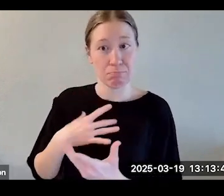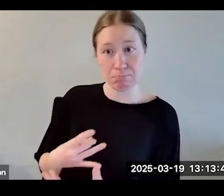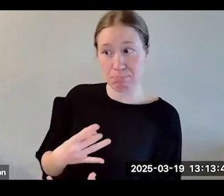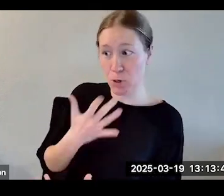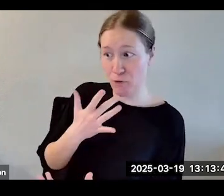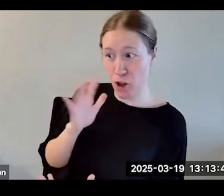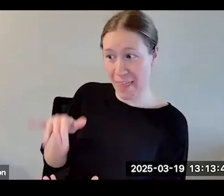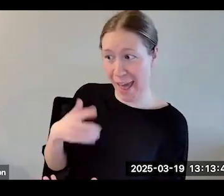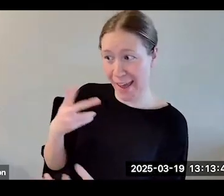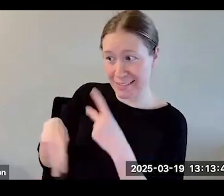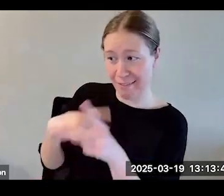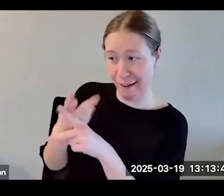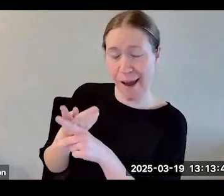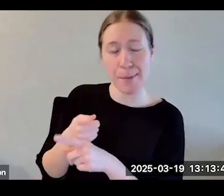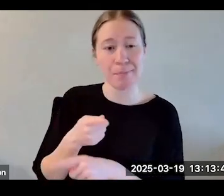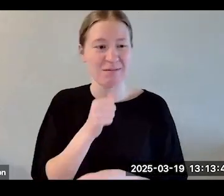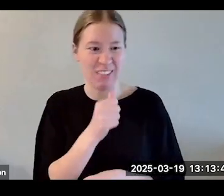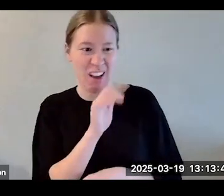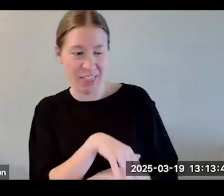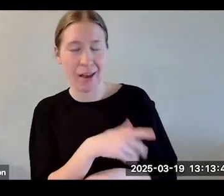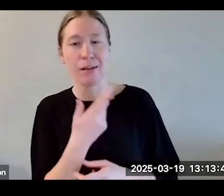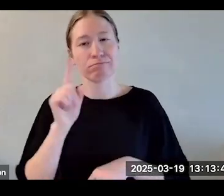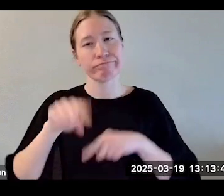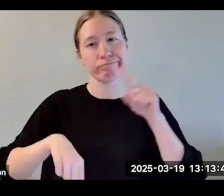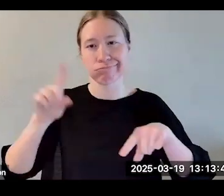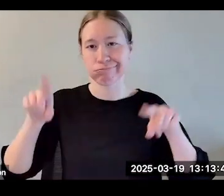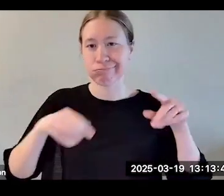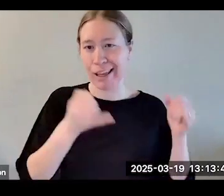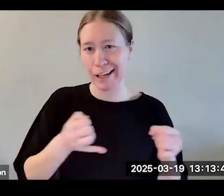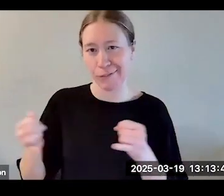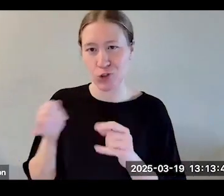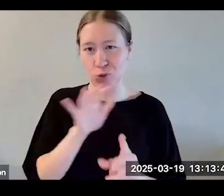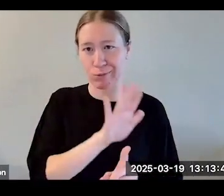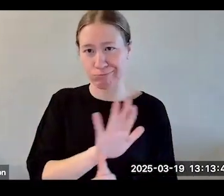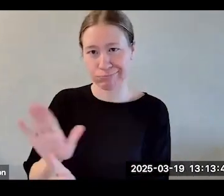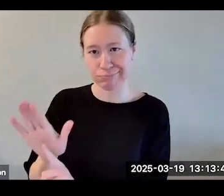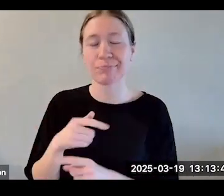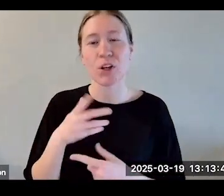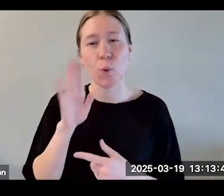but we're gonna give you a couple of tips that should be best practices that you should consider.